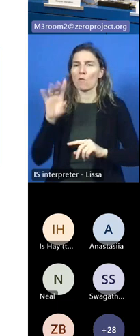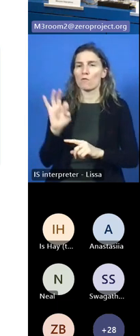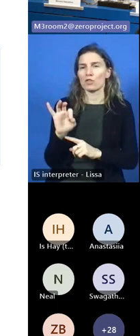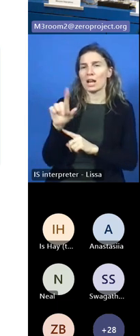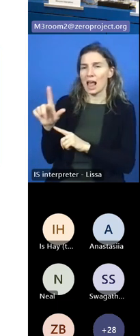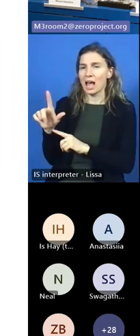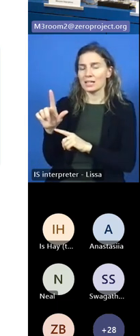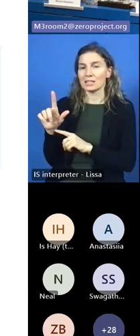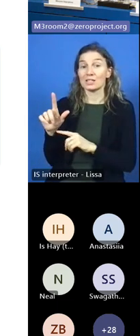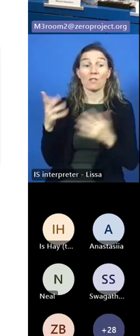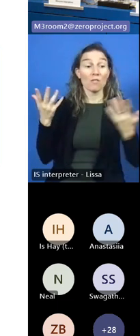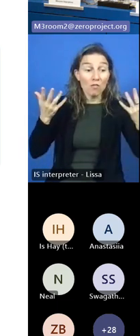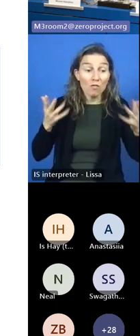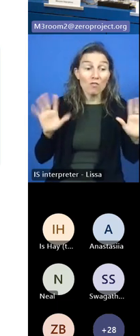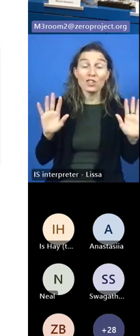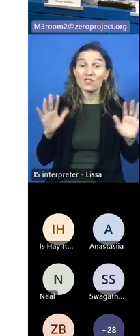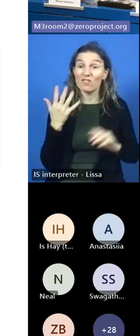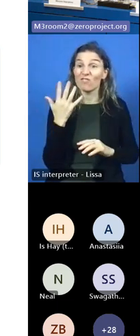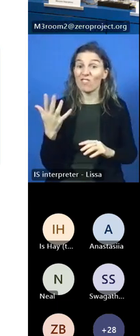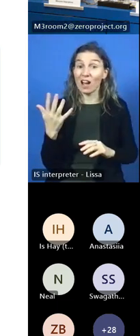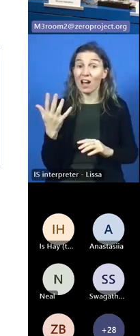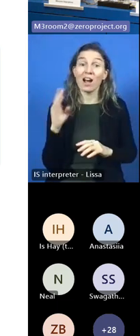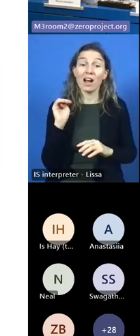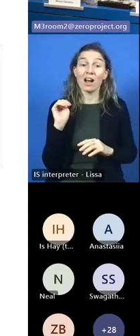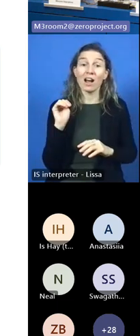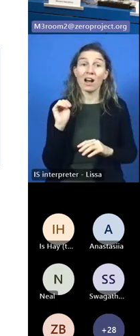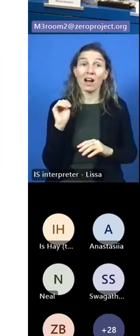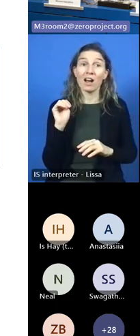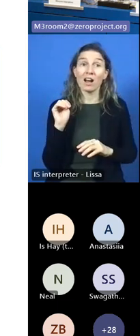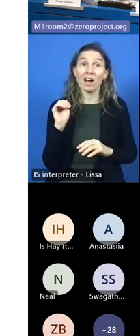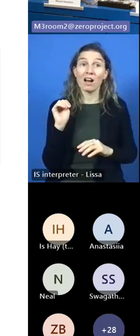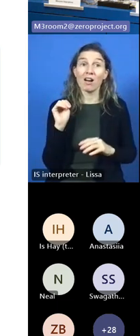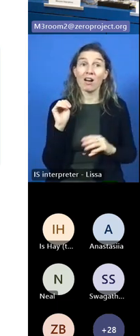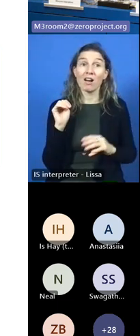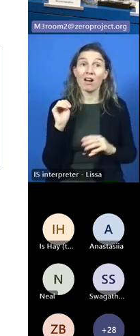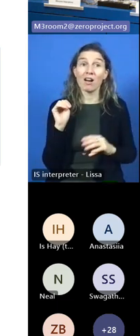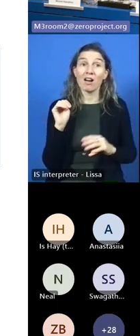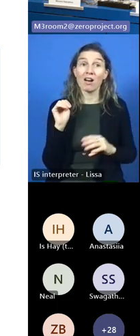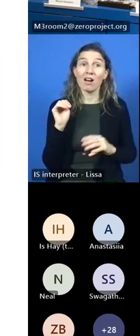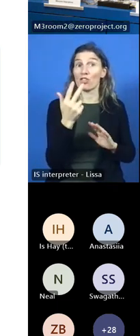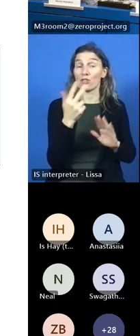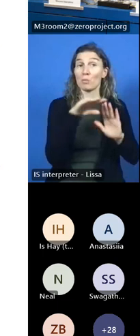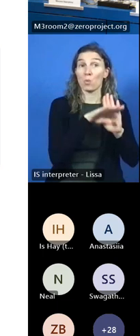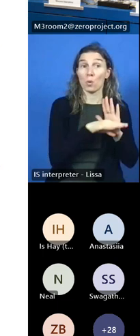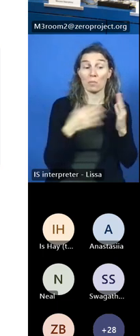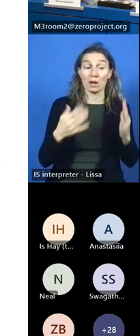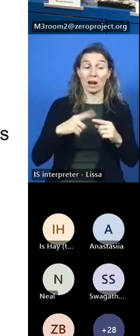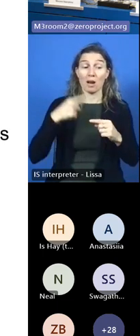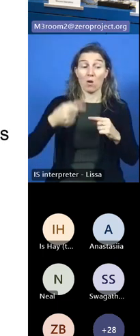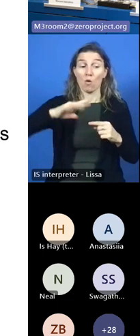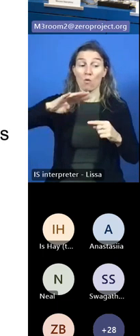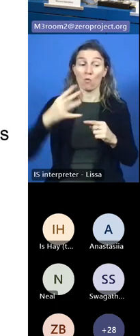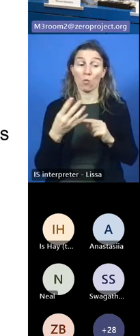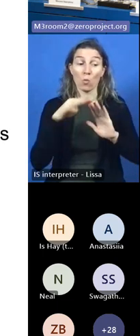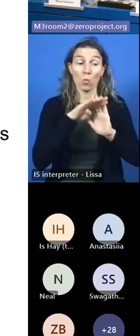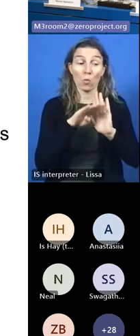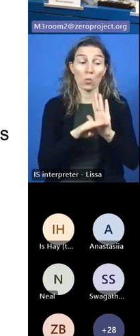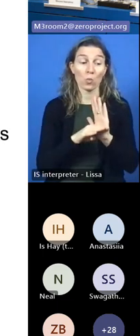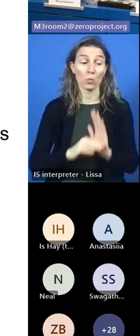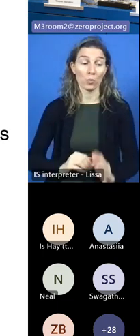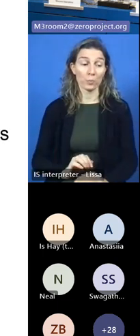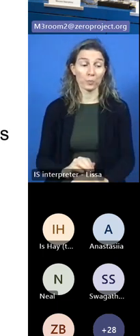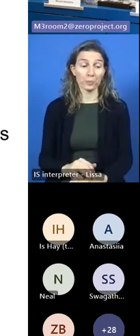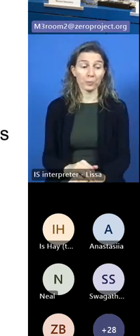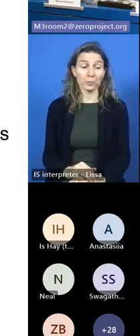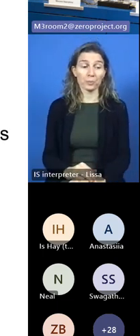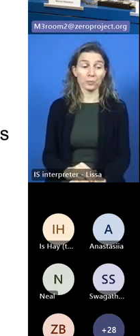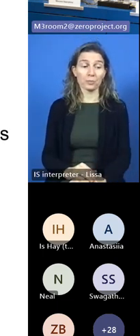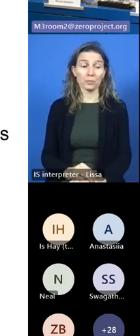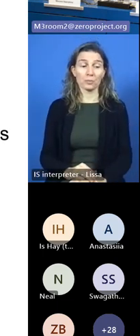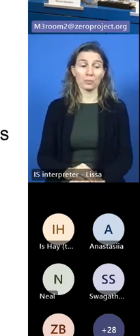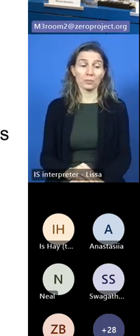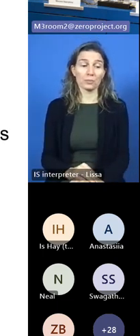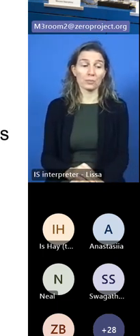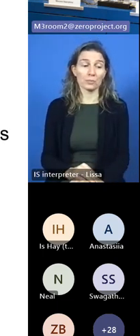next week, we will start the fourth one. Totally, through the year, we received 1000 applications